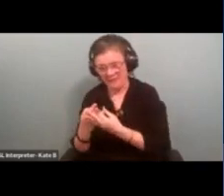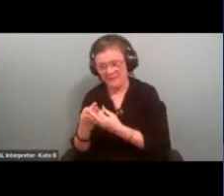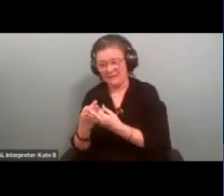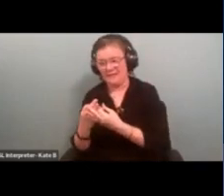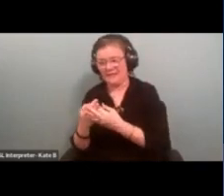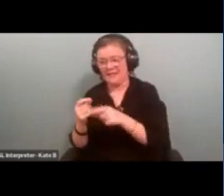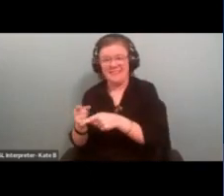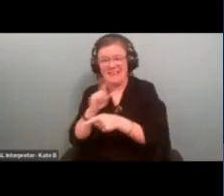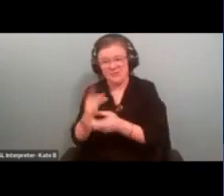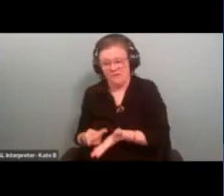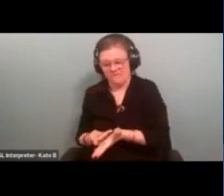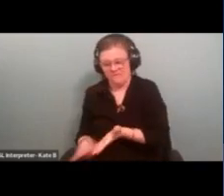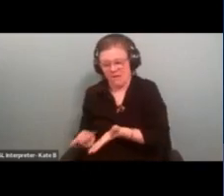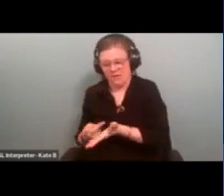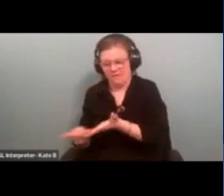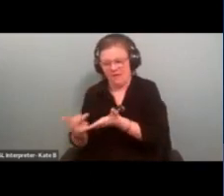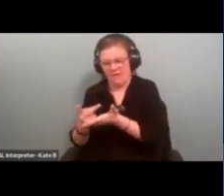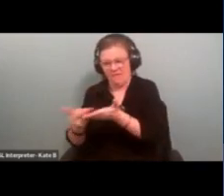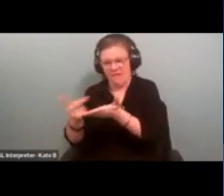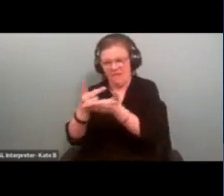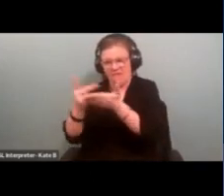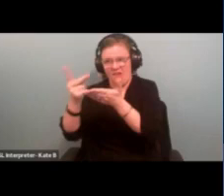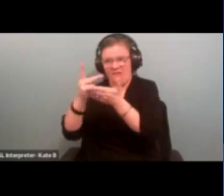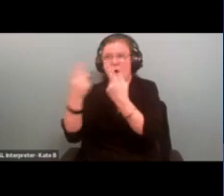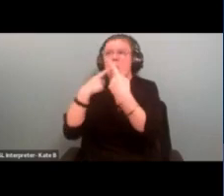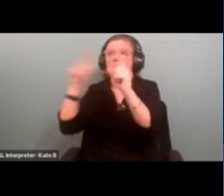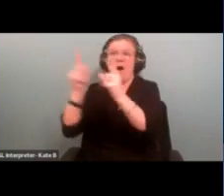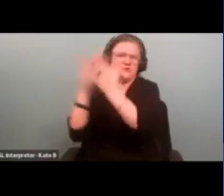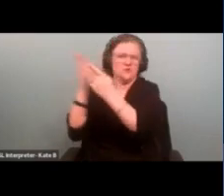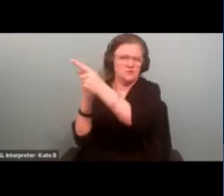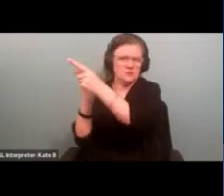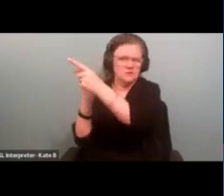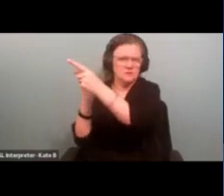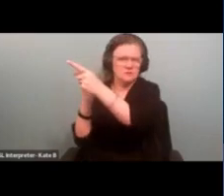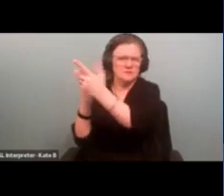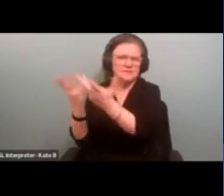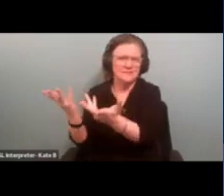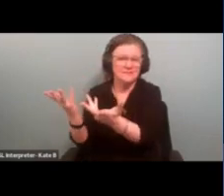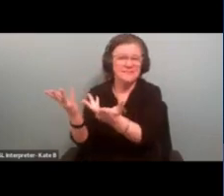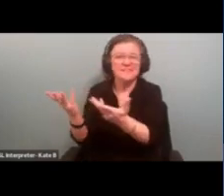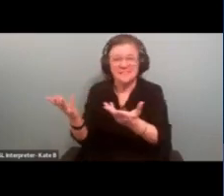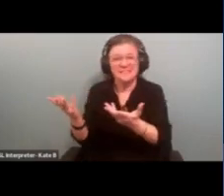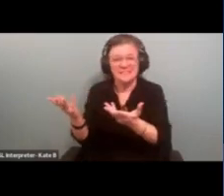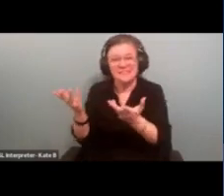system to get what they need. And in some cases, youth and families may even end up at the